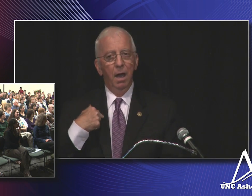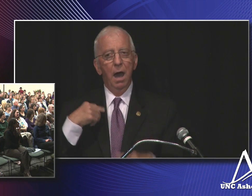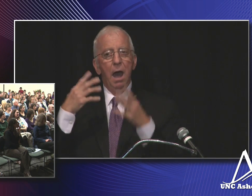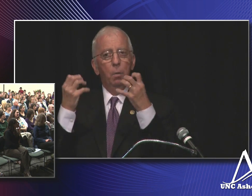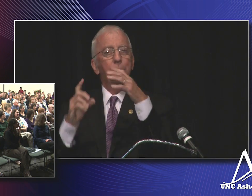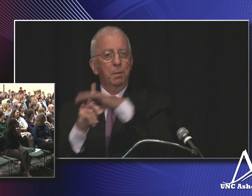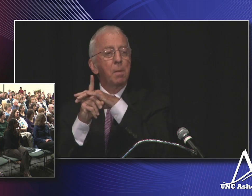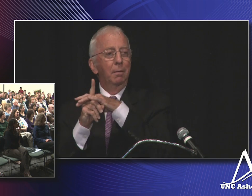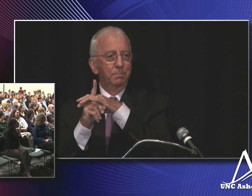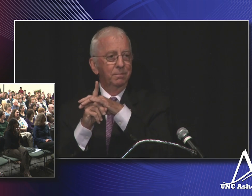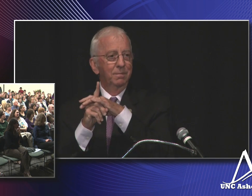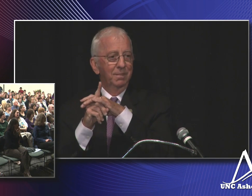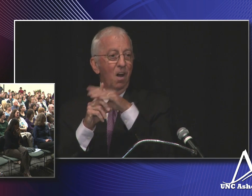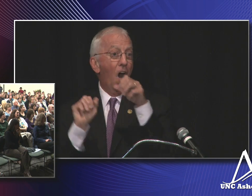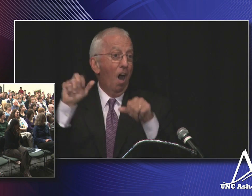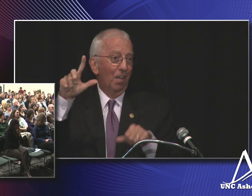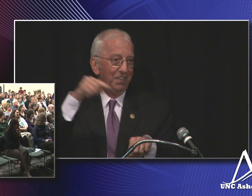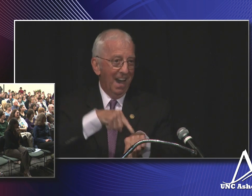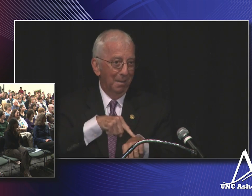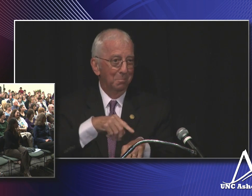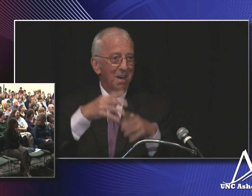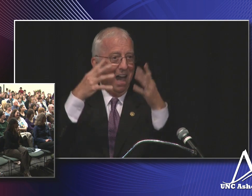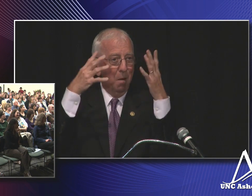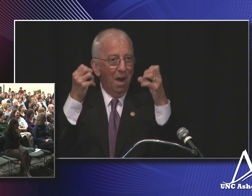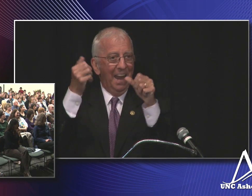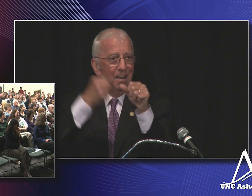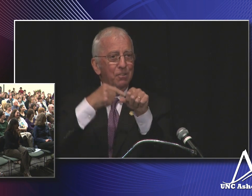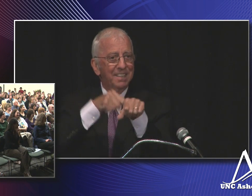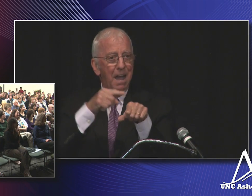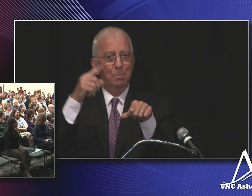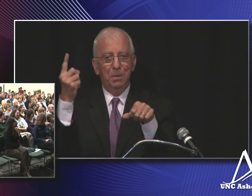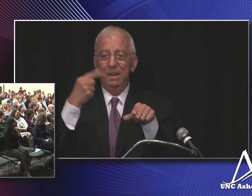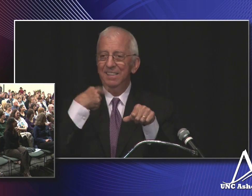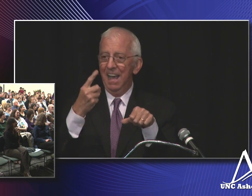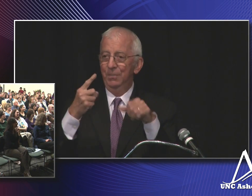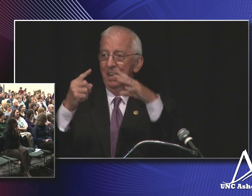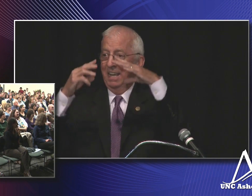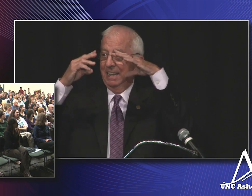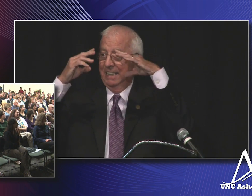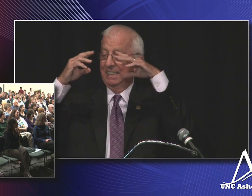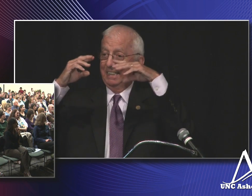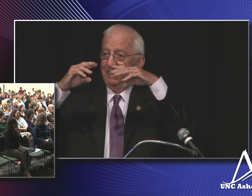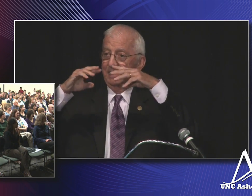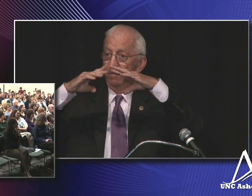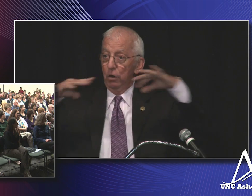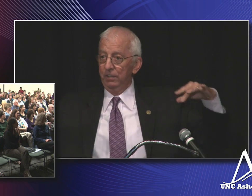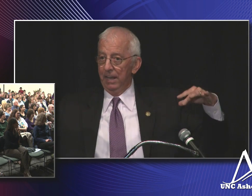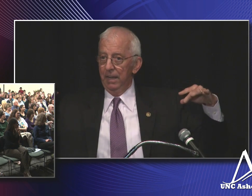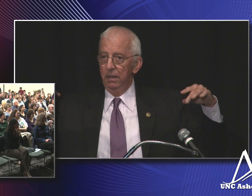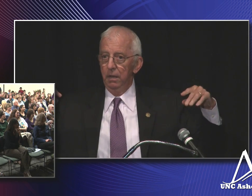I want them to come up ALL the time. I want every time somebody says diversity,